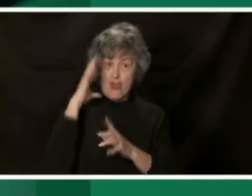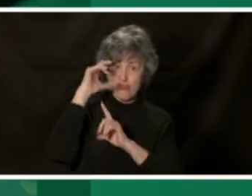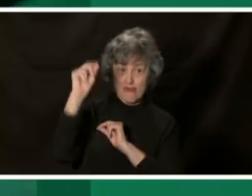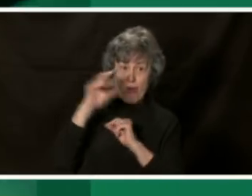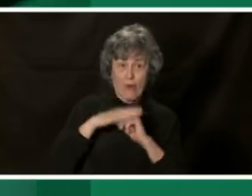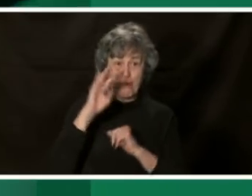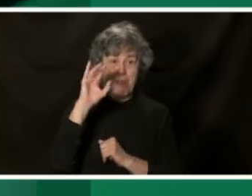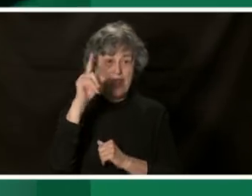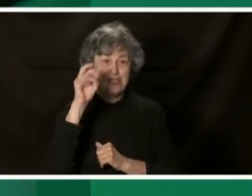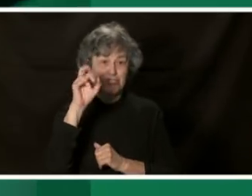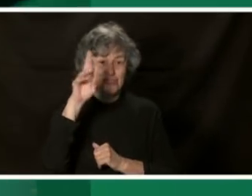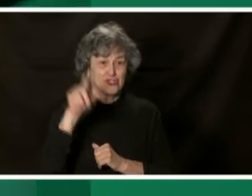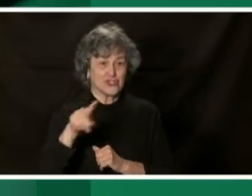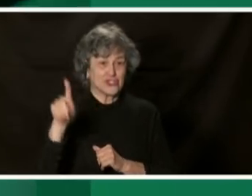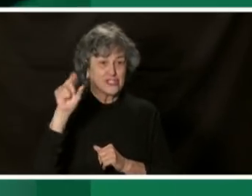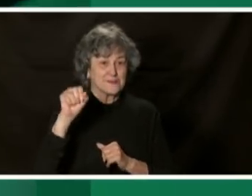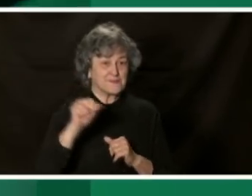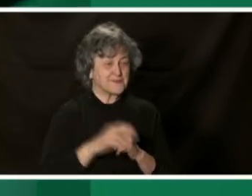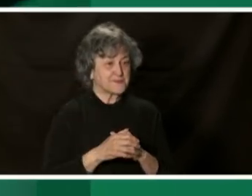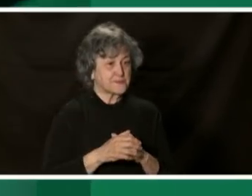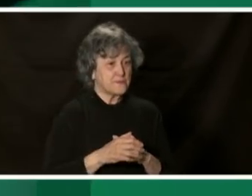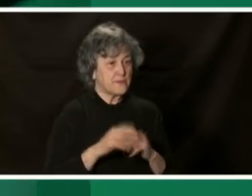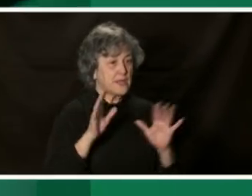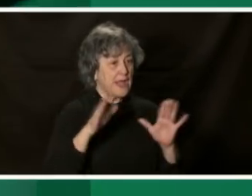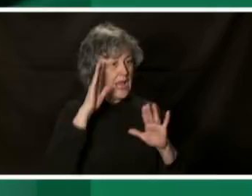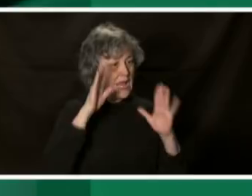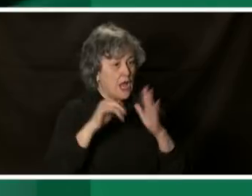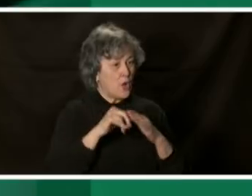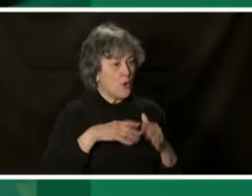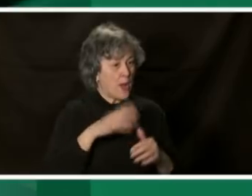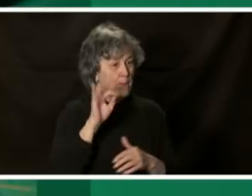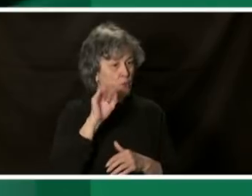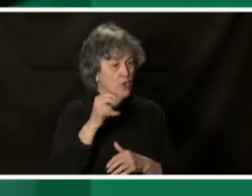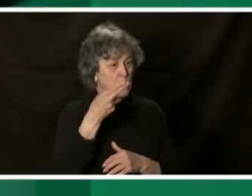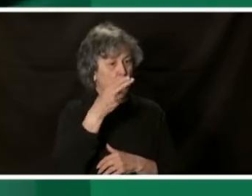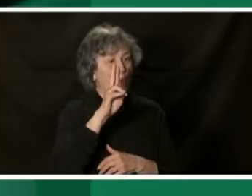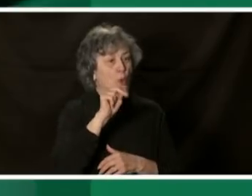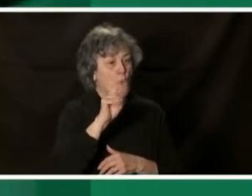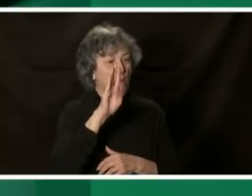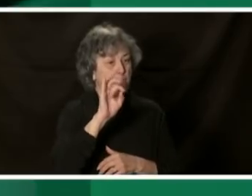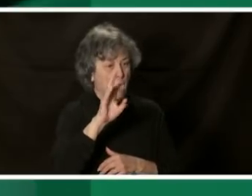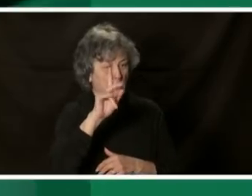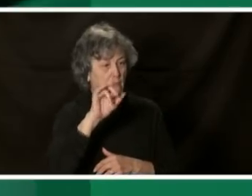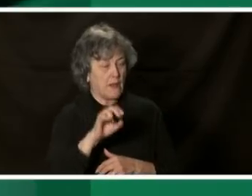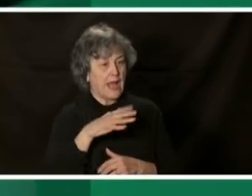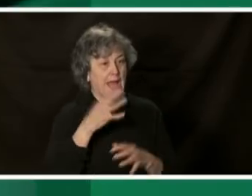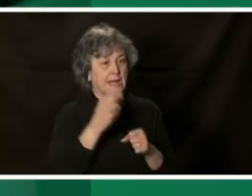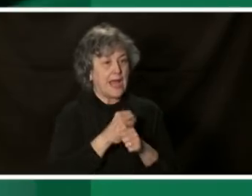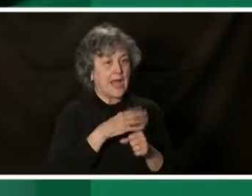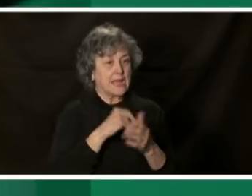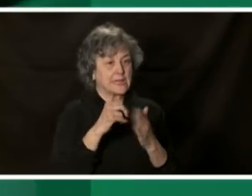» I'M BROOKLYN HORNBUCKLE, AND I AM PLEASED TO ANNOUNCE THAT I RECEIVED A MASTER'S DEGREE IN BIOMEDICAL AND HEALTH SCIENCES.